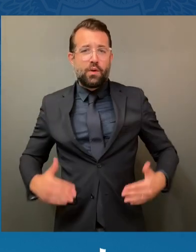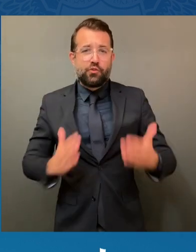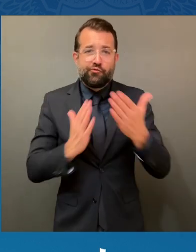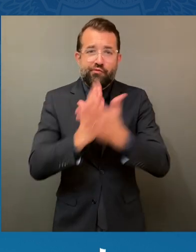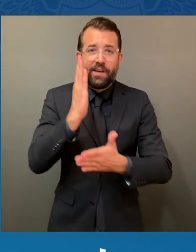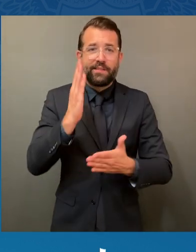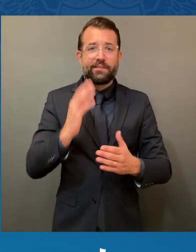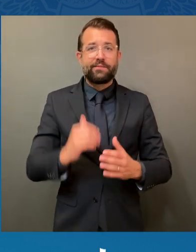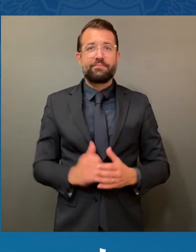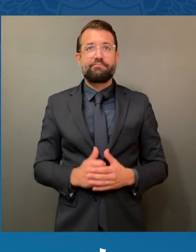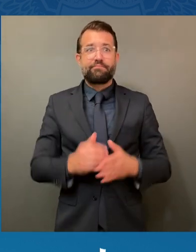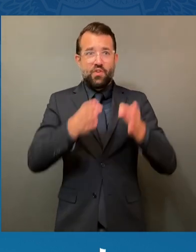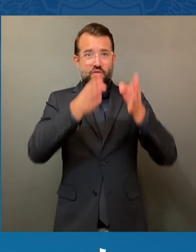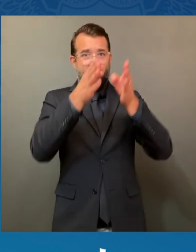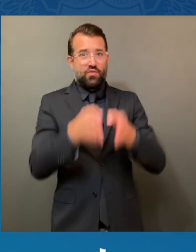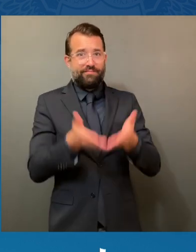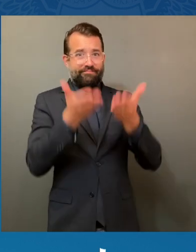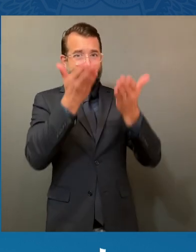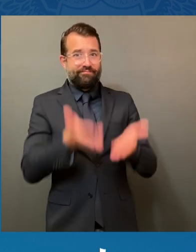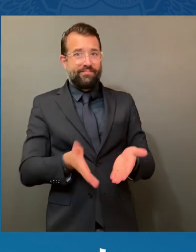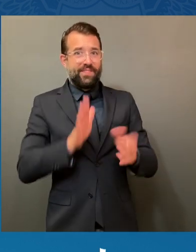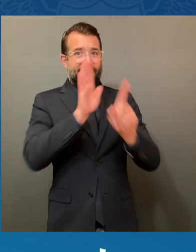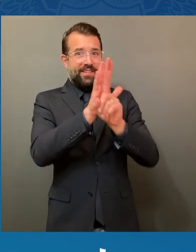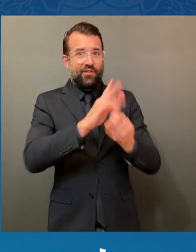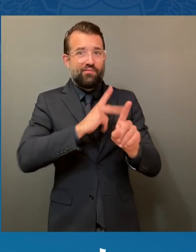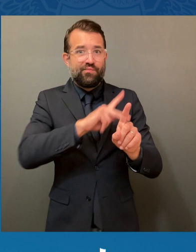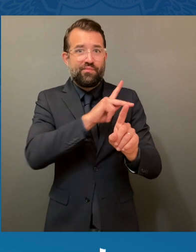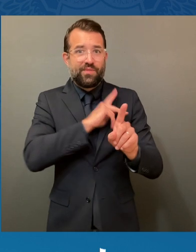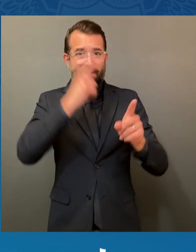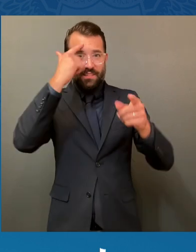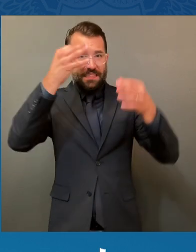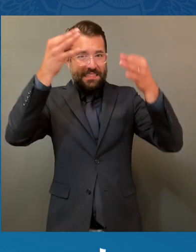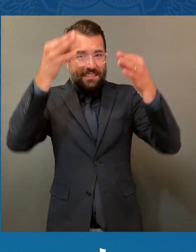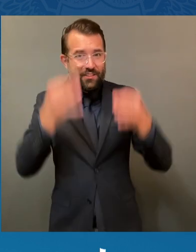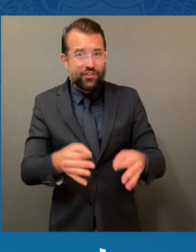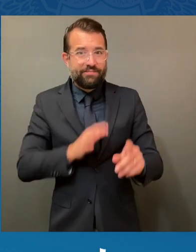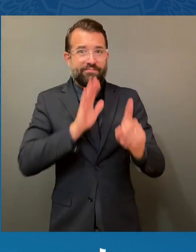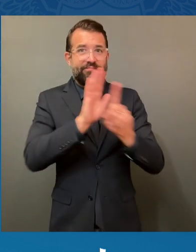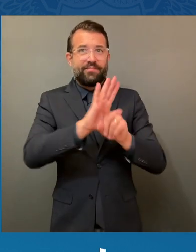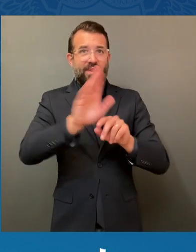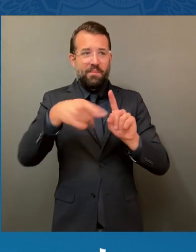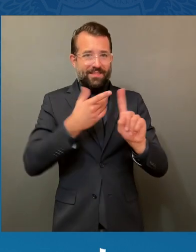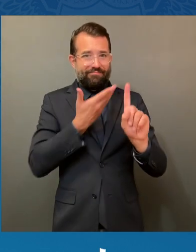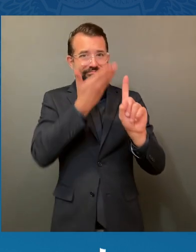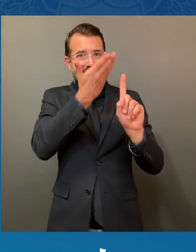to make personal decisions about their body and their life?